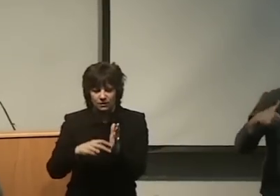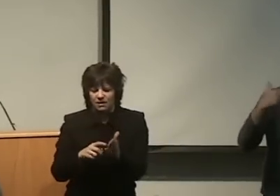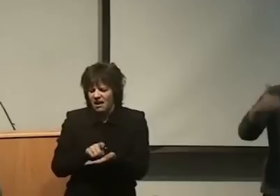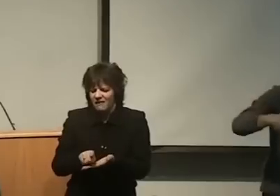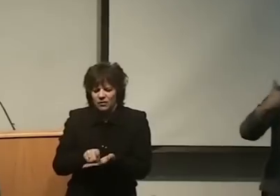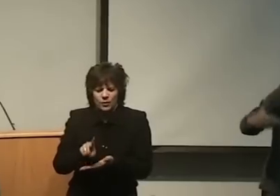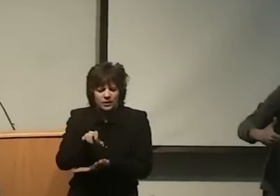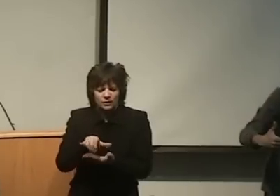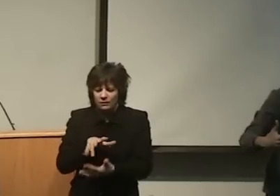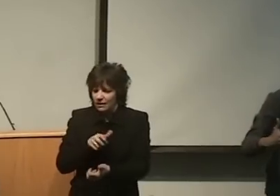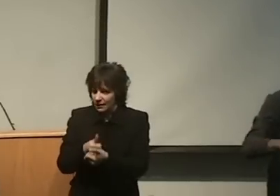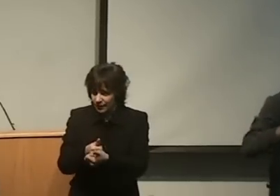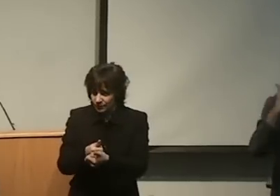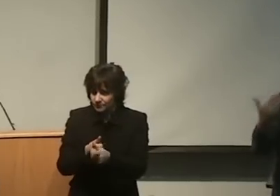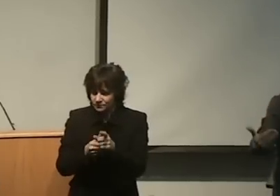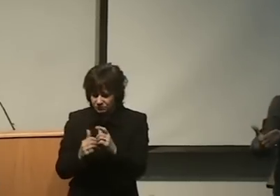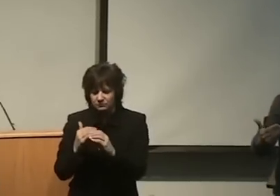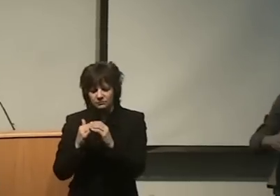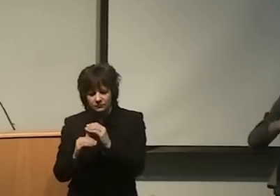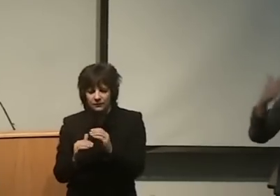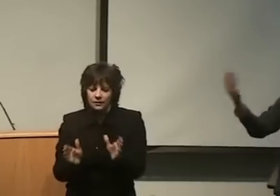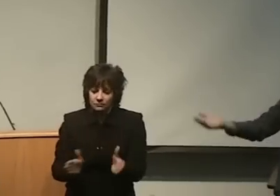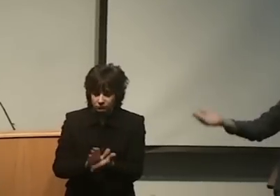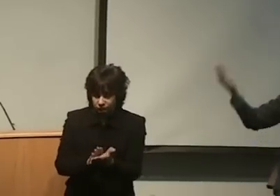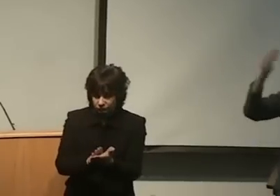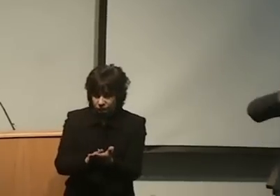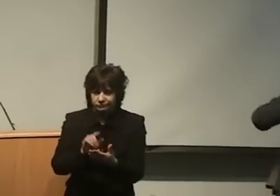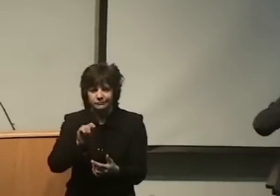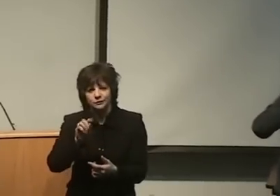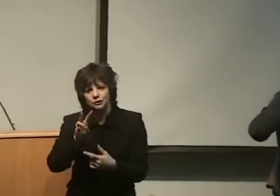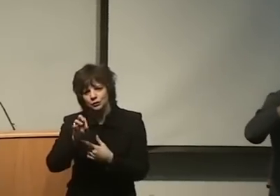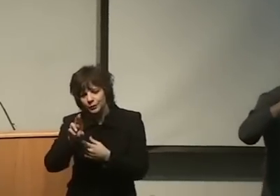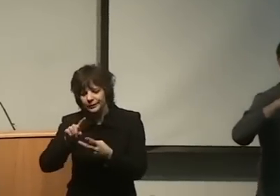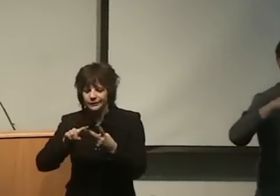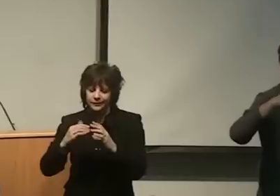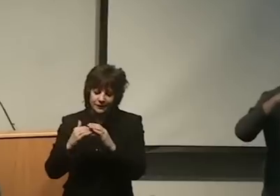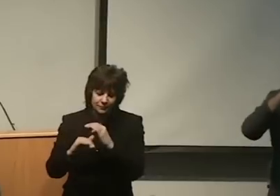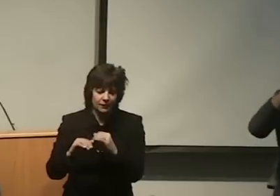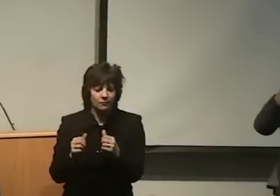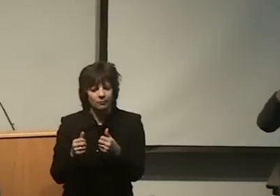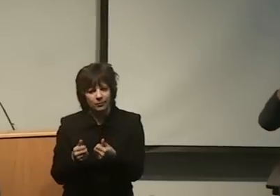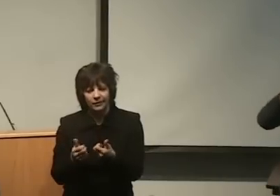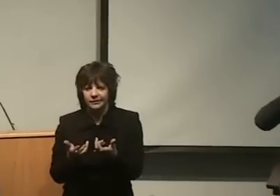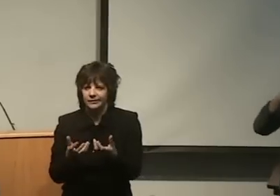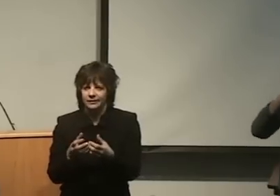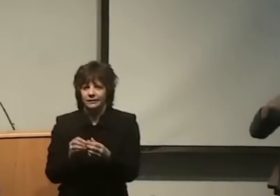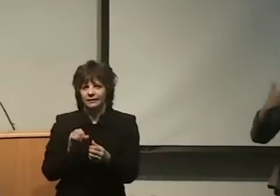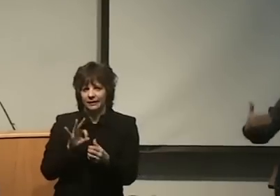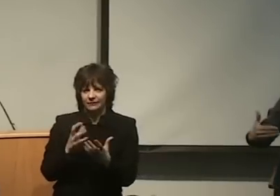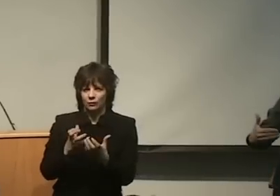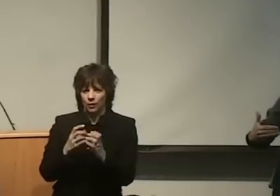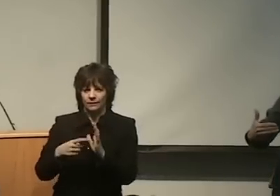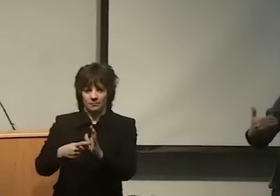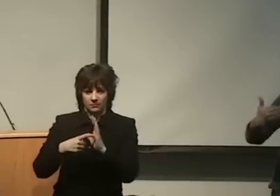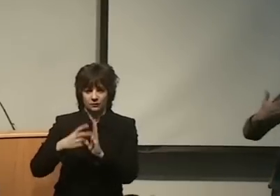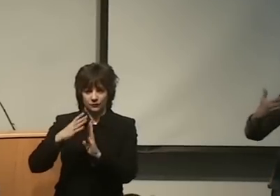You could also send encouragement. You could do that on Twitter, you could do that on email. But if you want them to do the reading you've got to make the reading important, and one of the ways you do